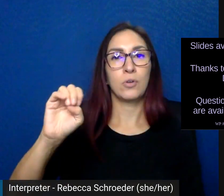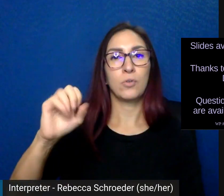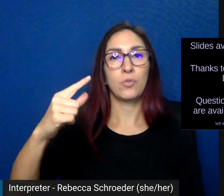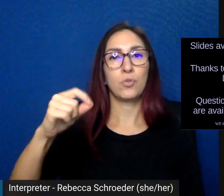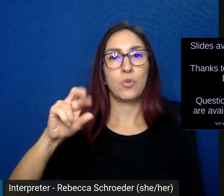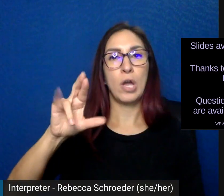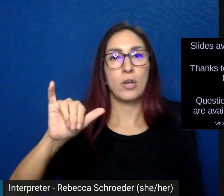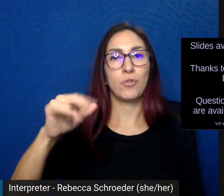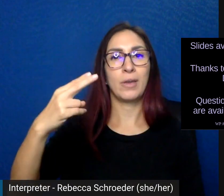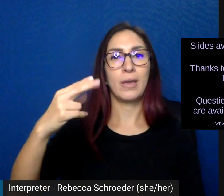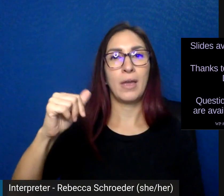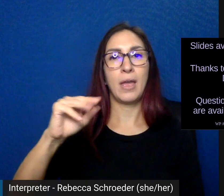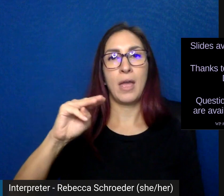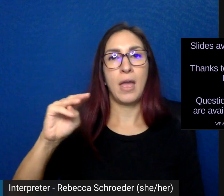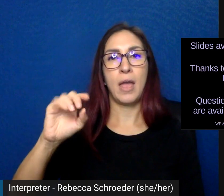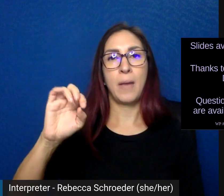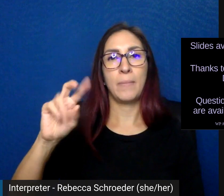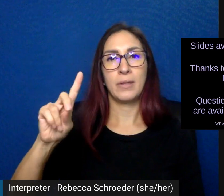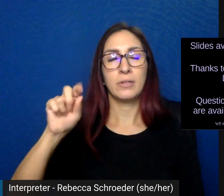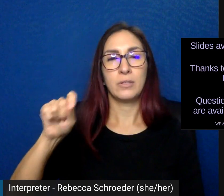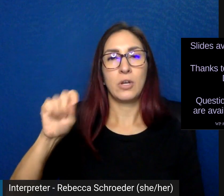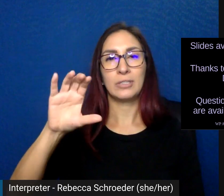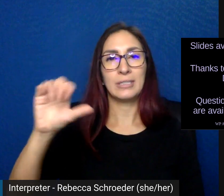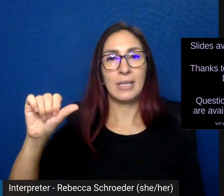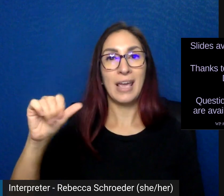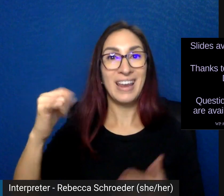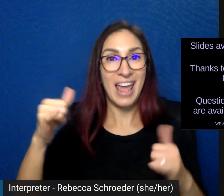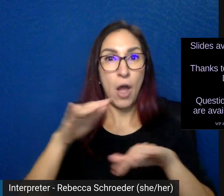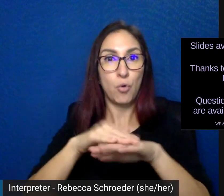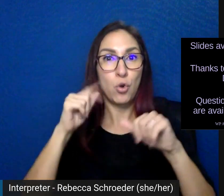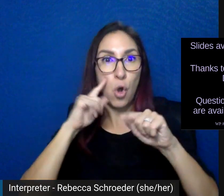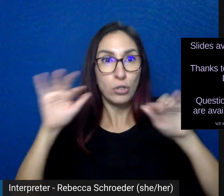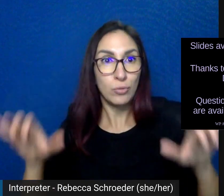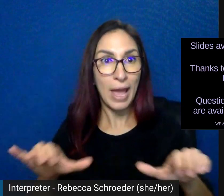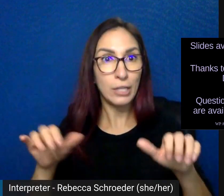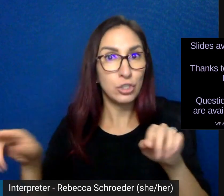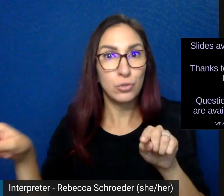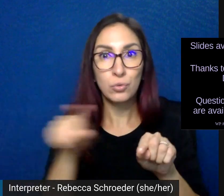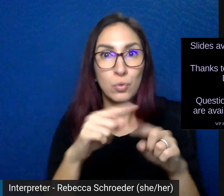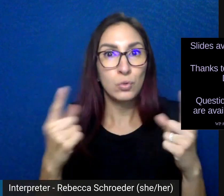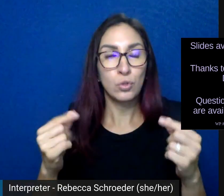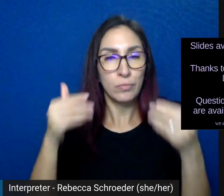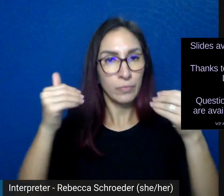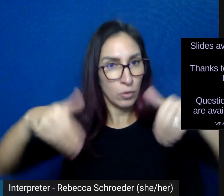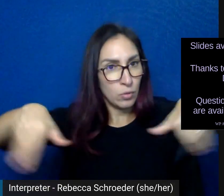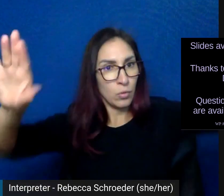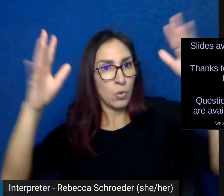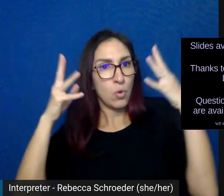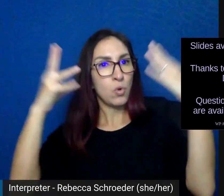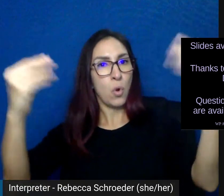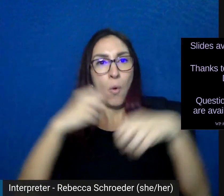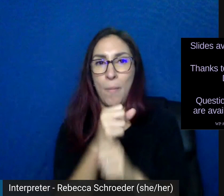Now, call to action, get out there and make your website more accessible.